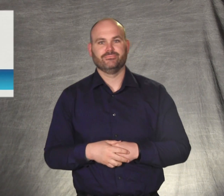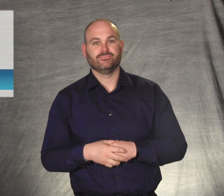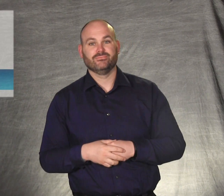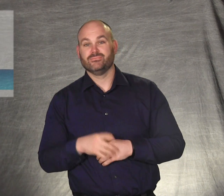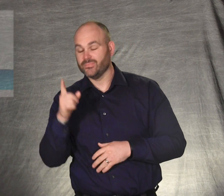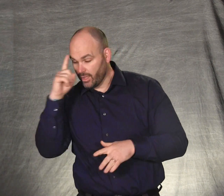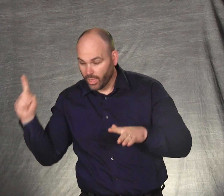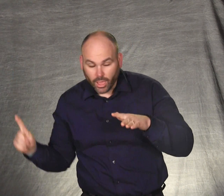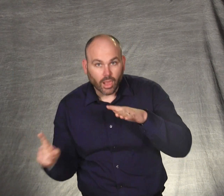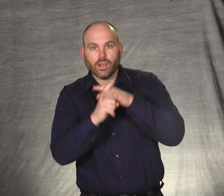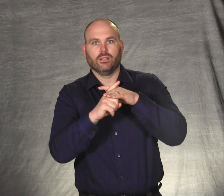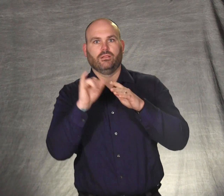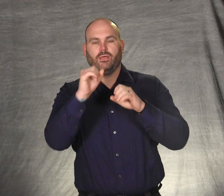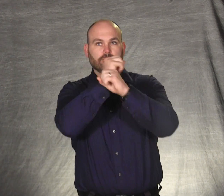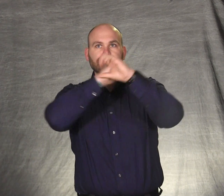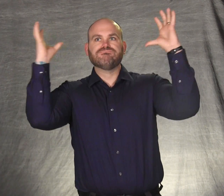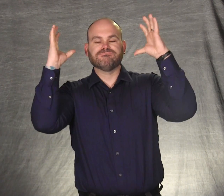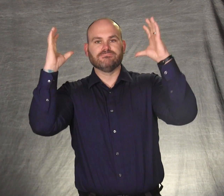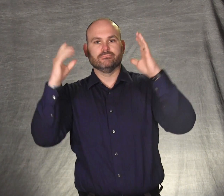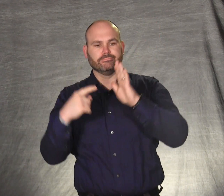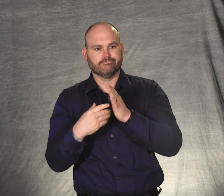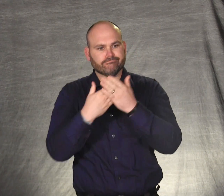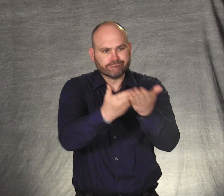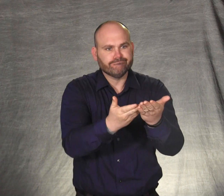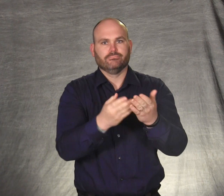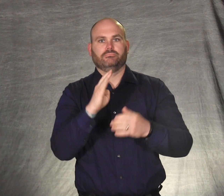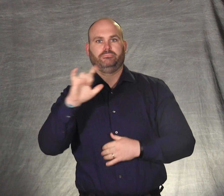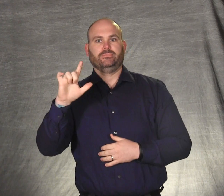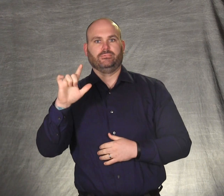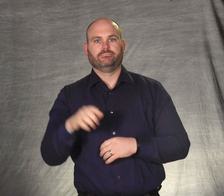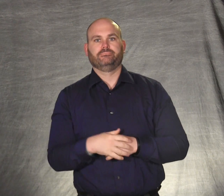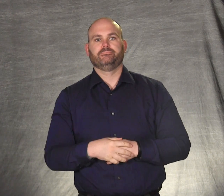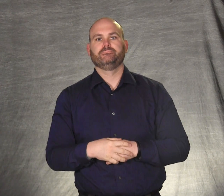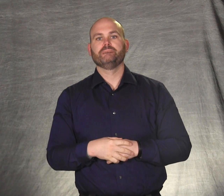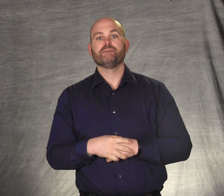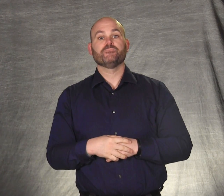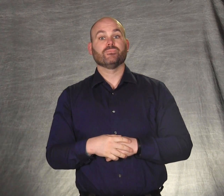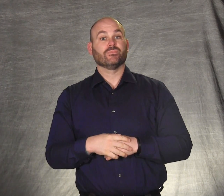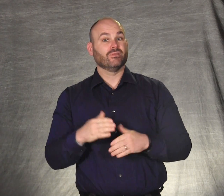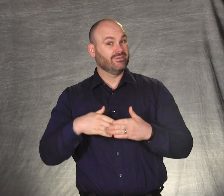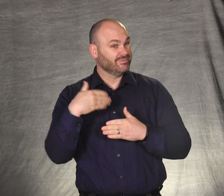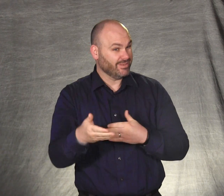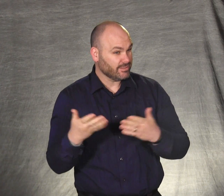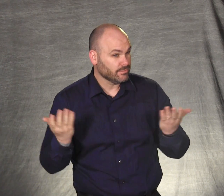for bringing the idea for this bill to us and for testifying.